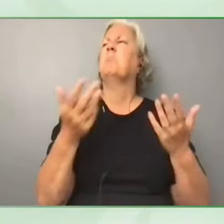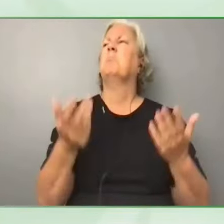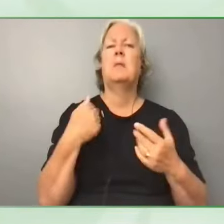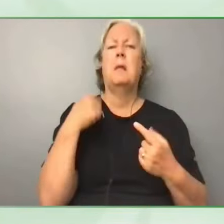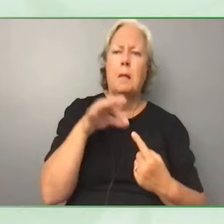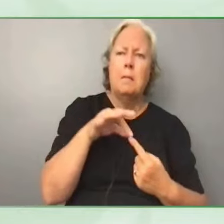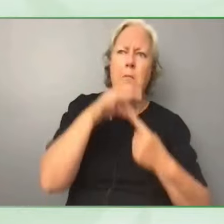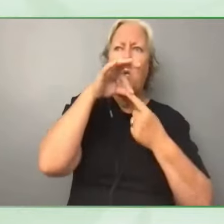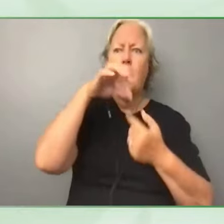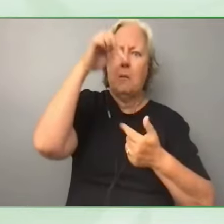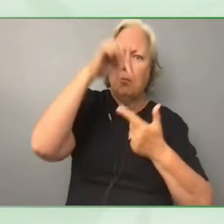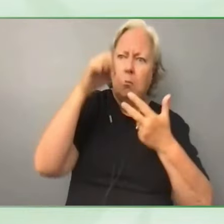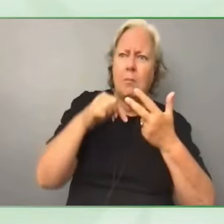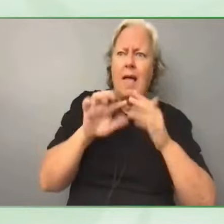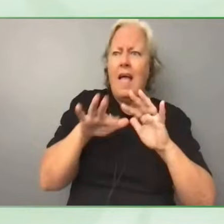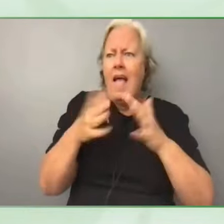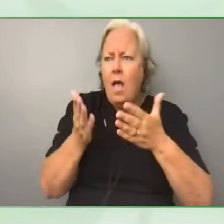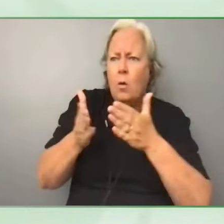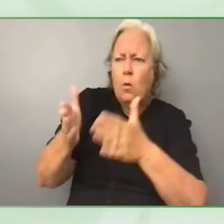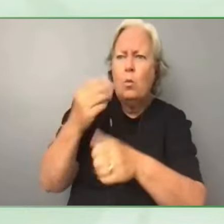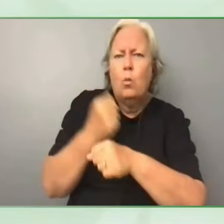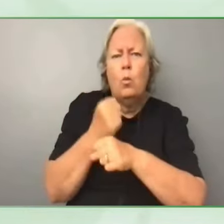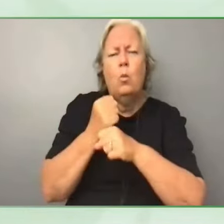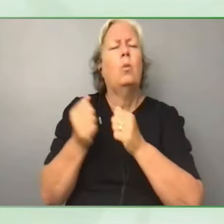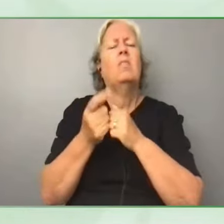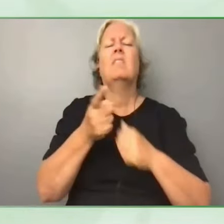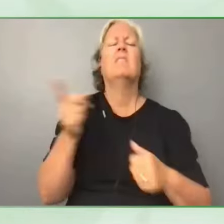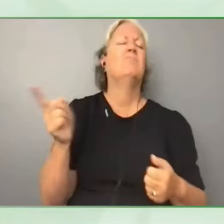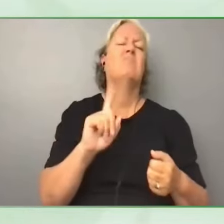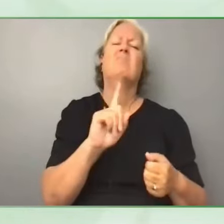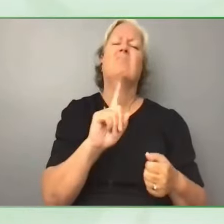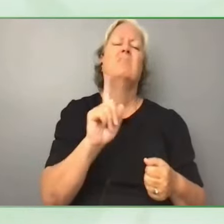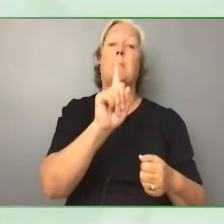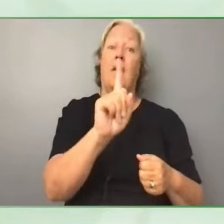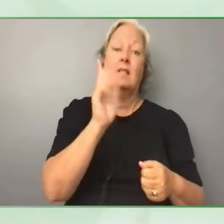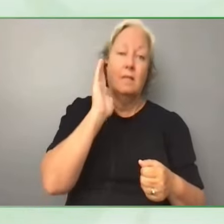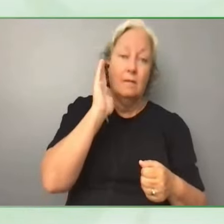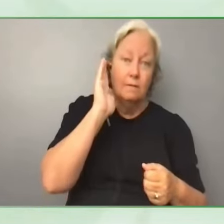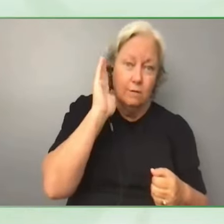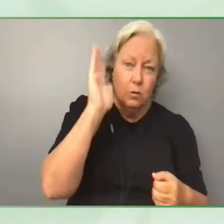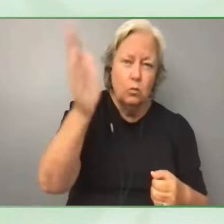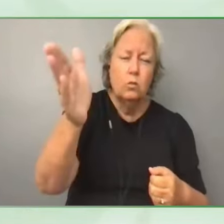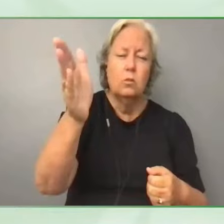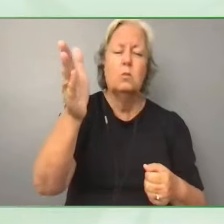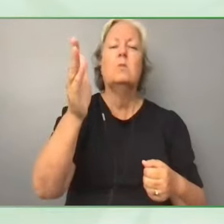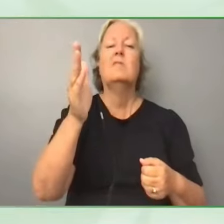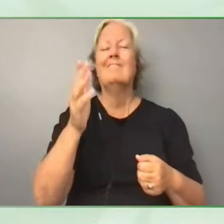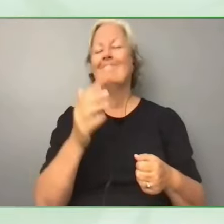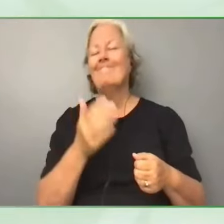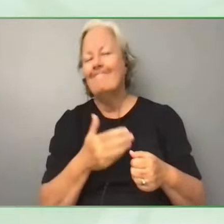I think in the future, even for a person that cannot express